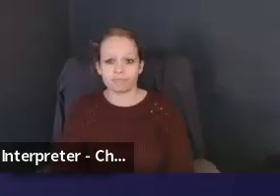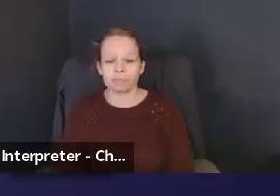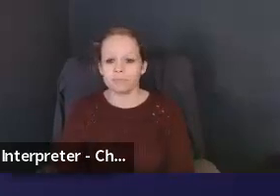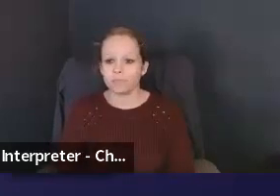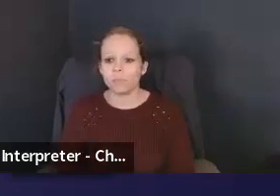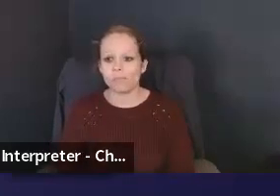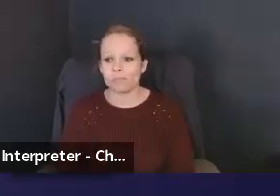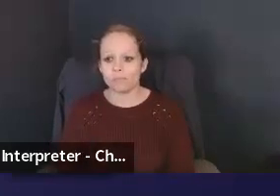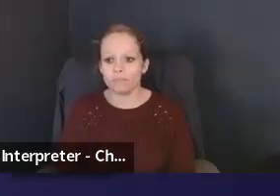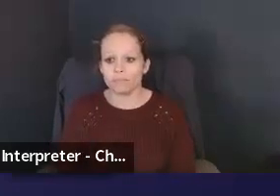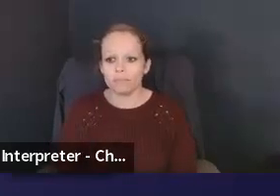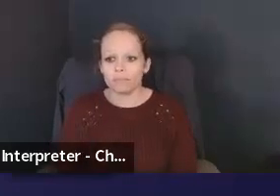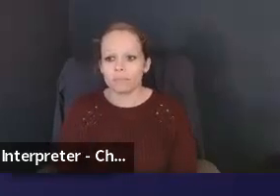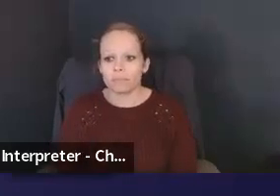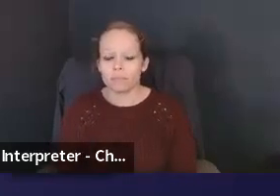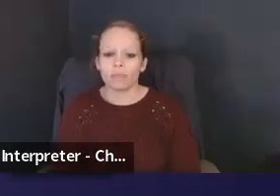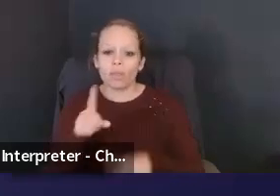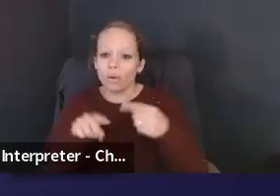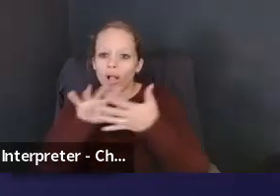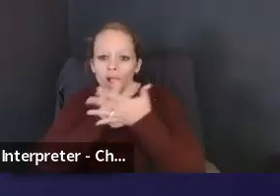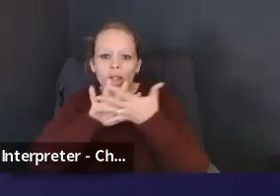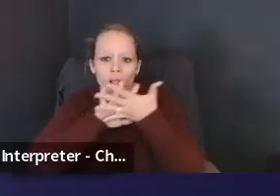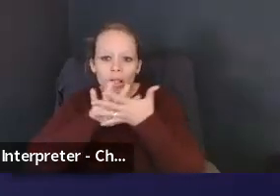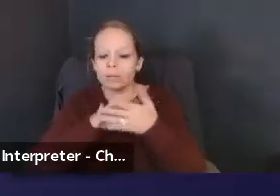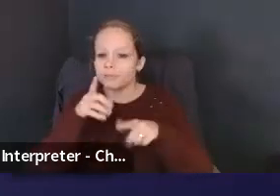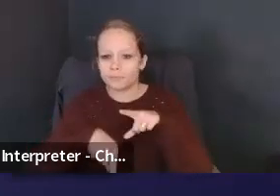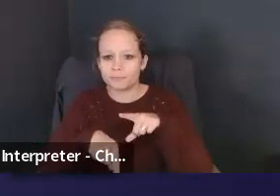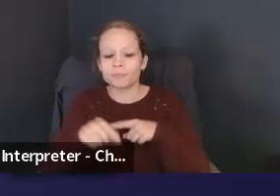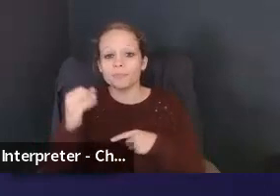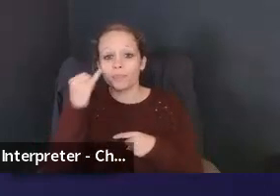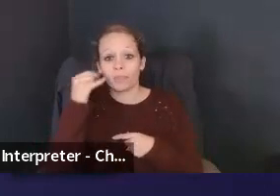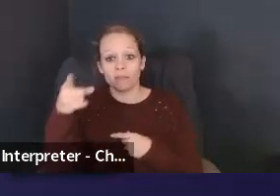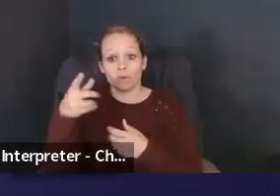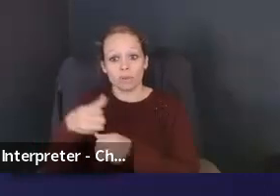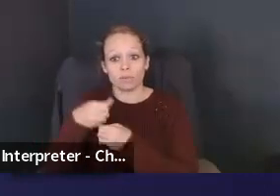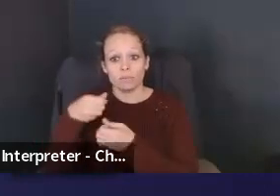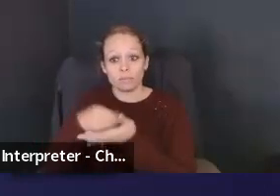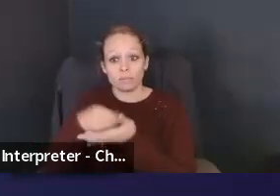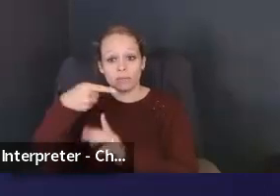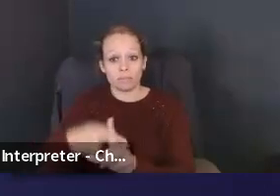you cannot be vague. You have to show that if you get funded in a month you can roll it out